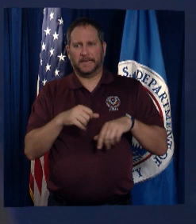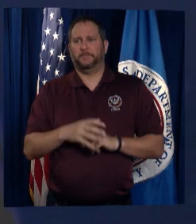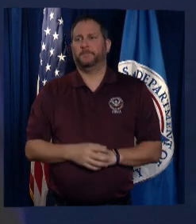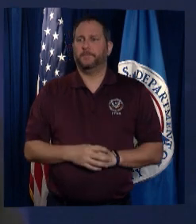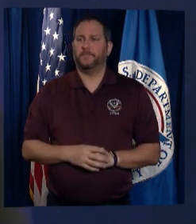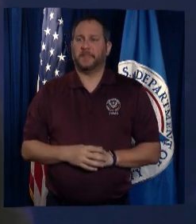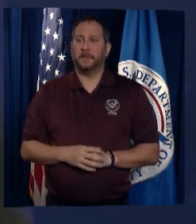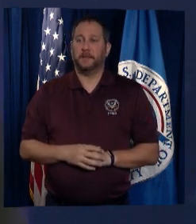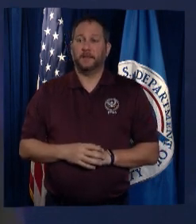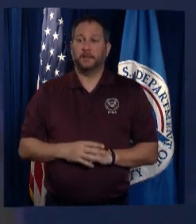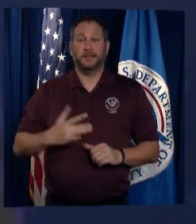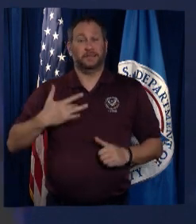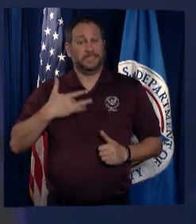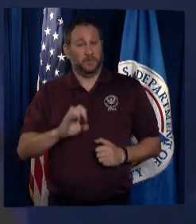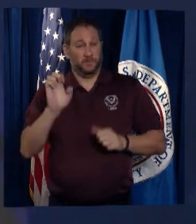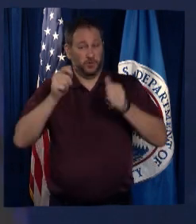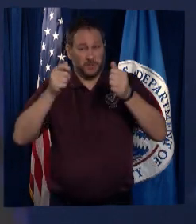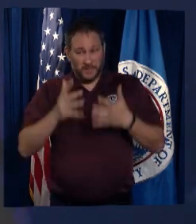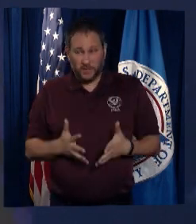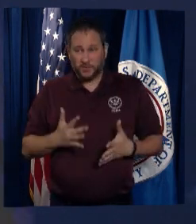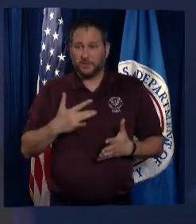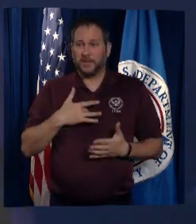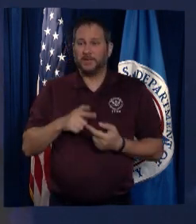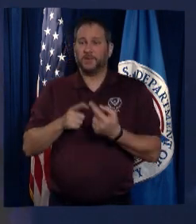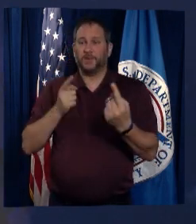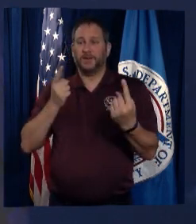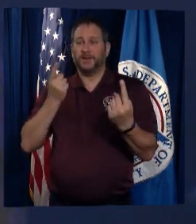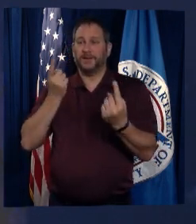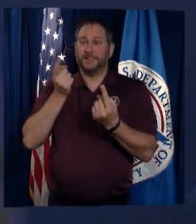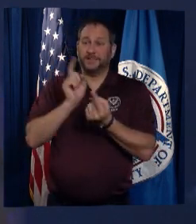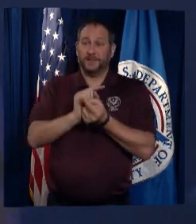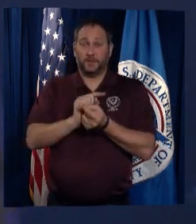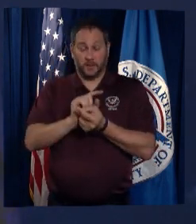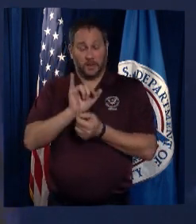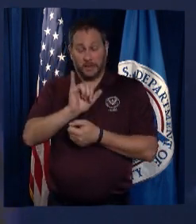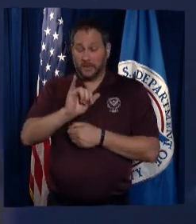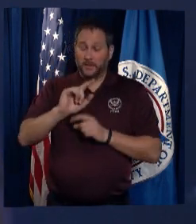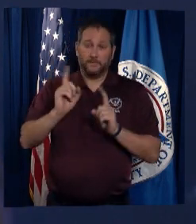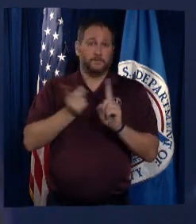male-dominated. Without much practical experience they must rely on their